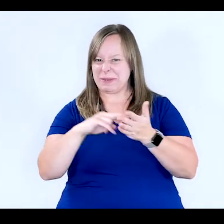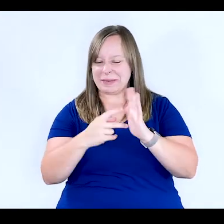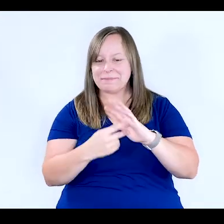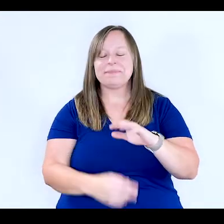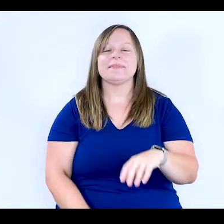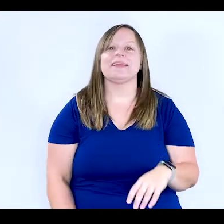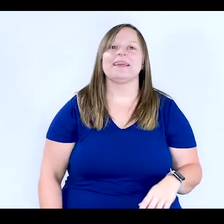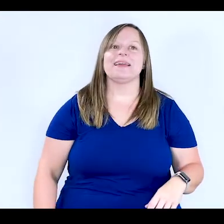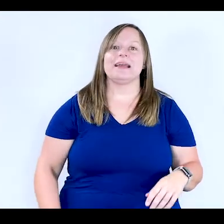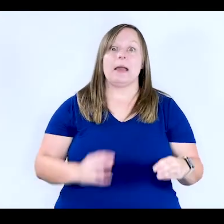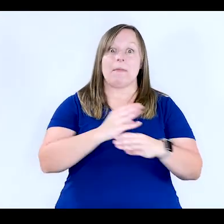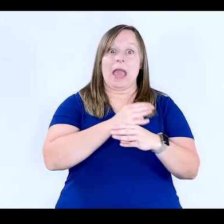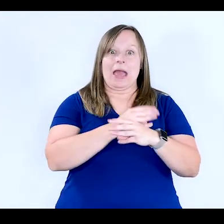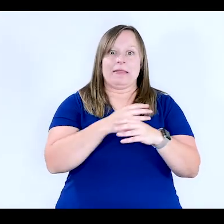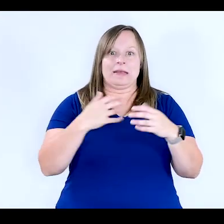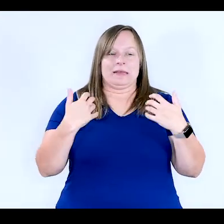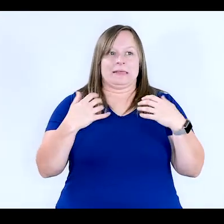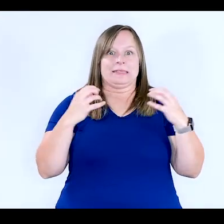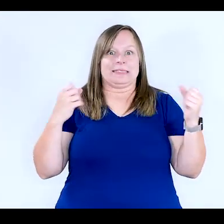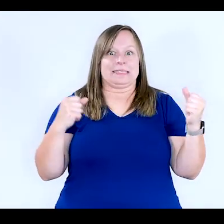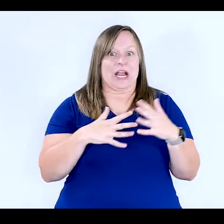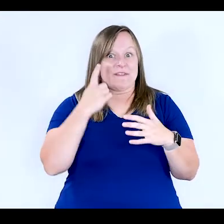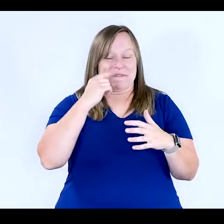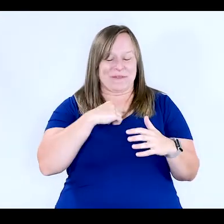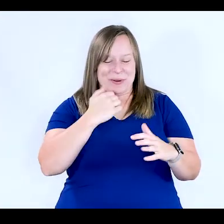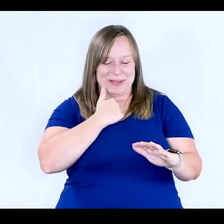mean because math is a little terrifying for me.